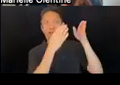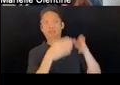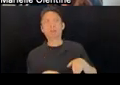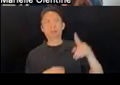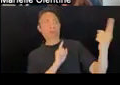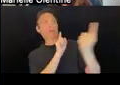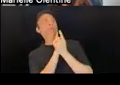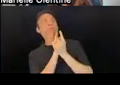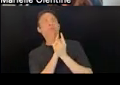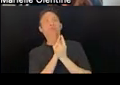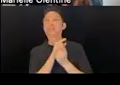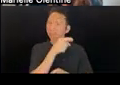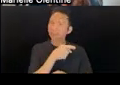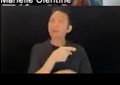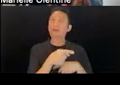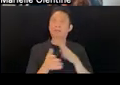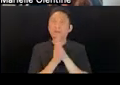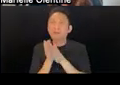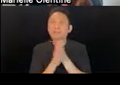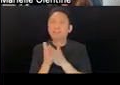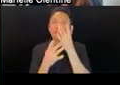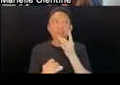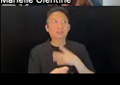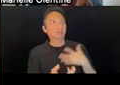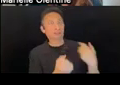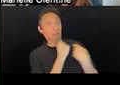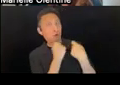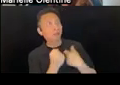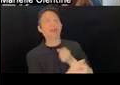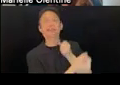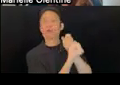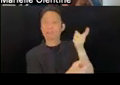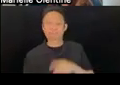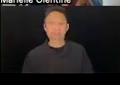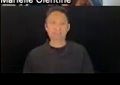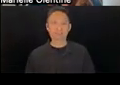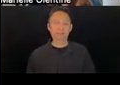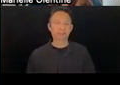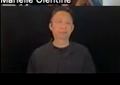the work that you're making. You're not changing your work to fit into what you imagine to be the